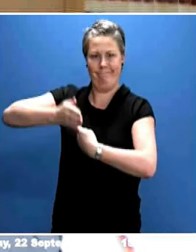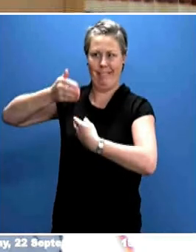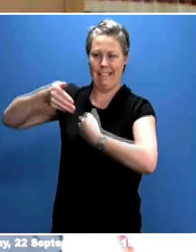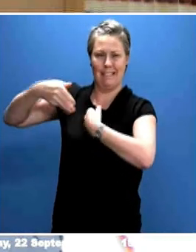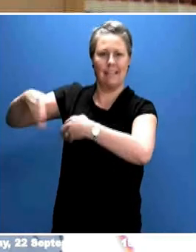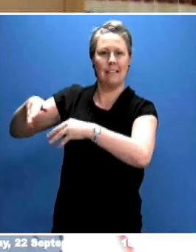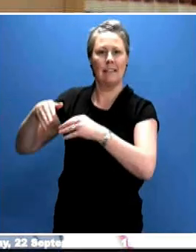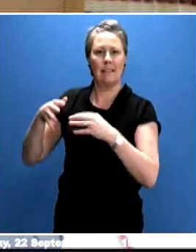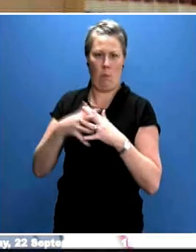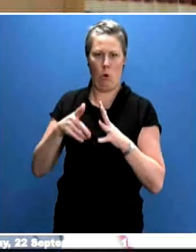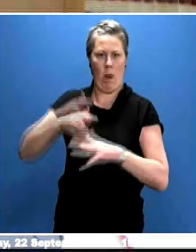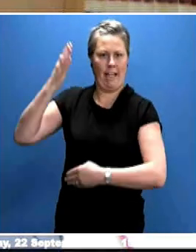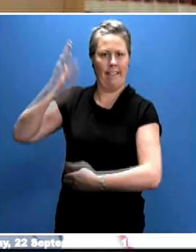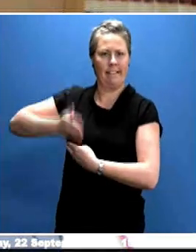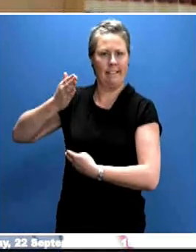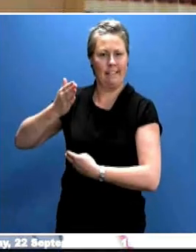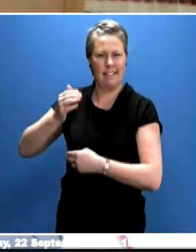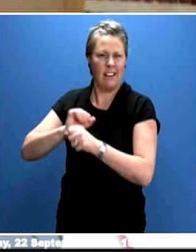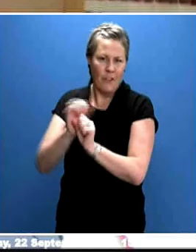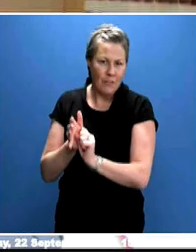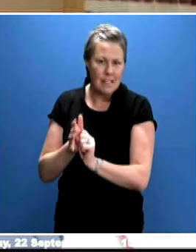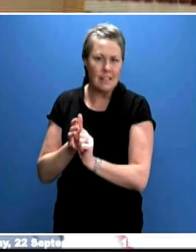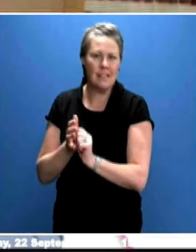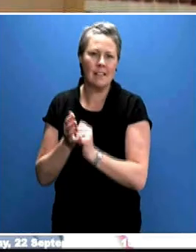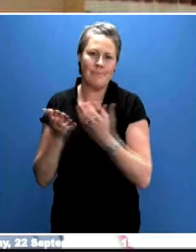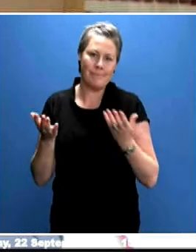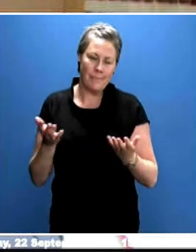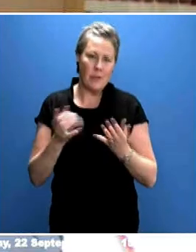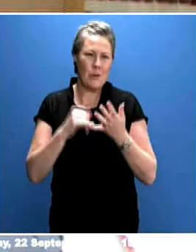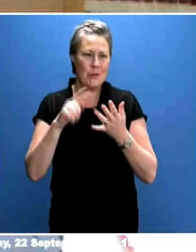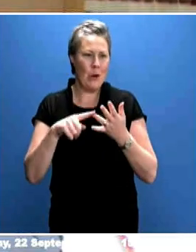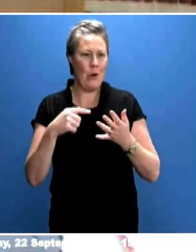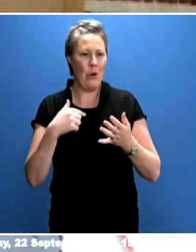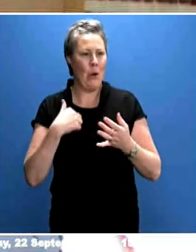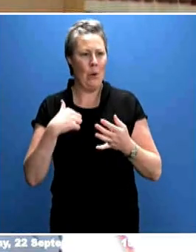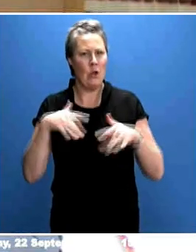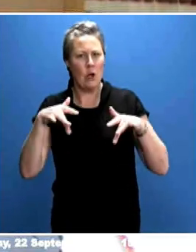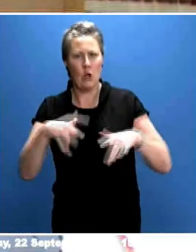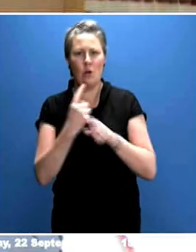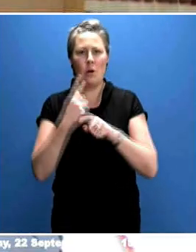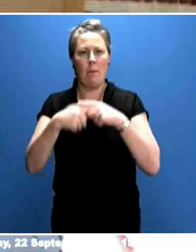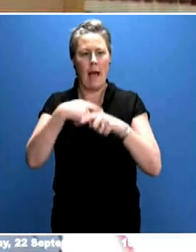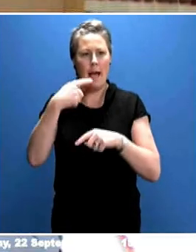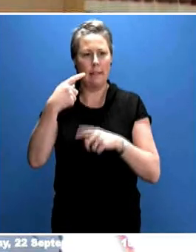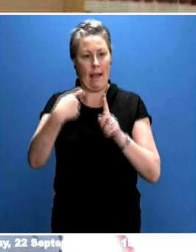and we haven't as yet talked about having a Kath French secure Centre run by an ACCHO.